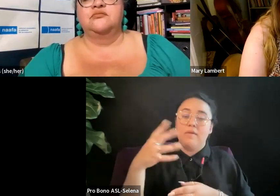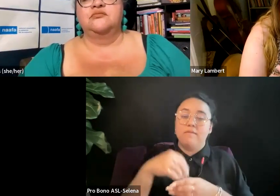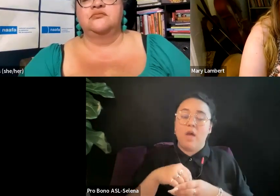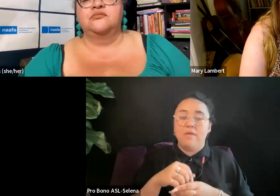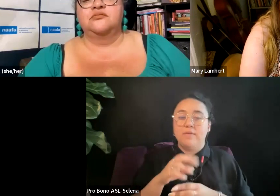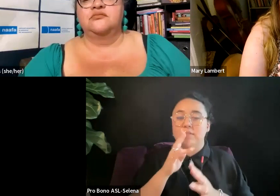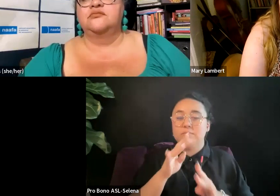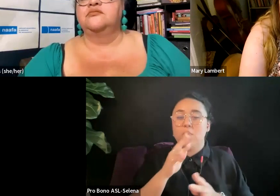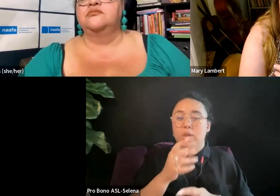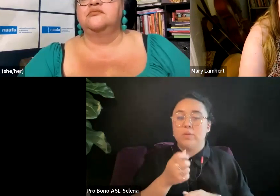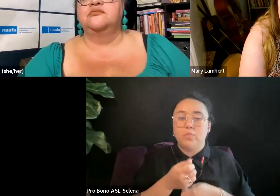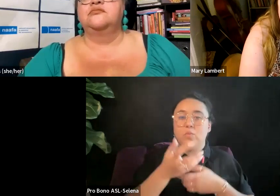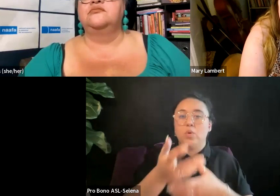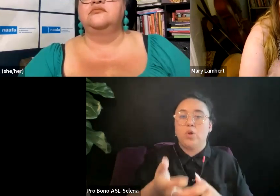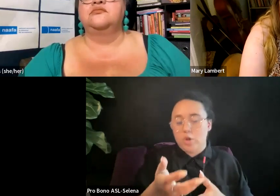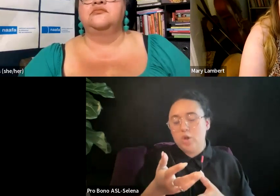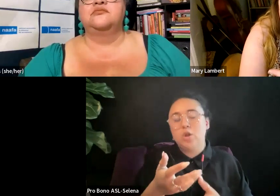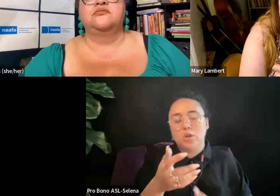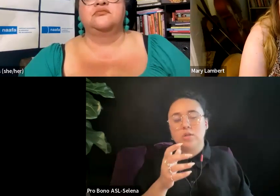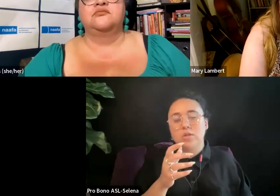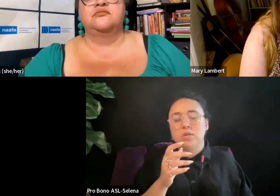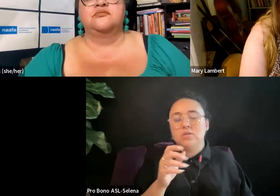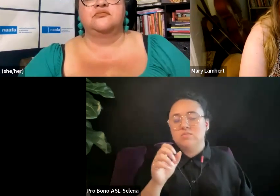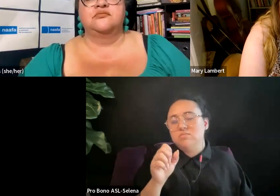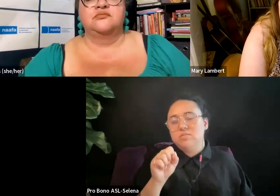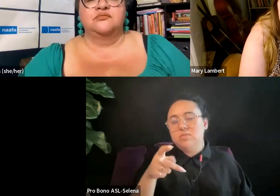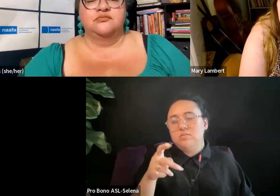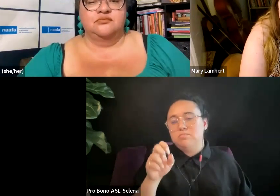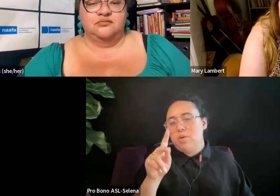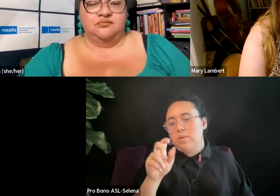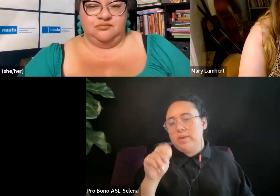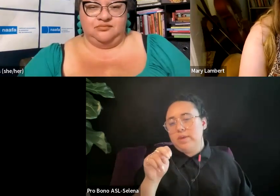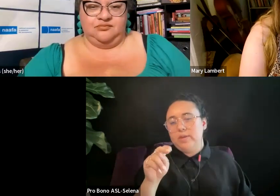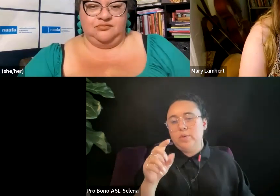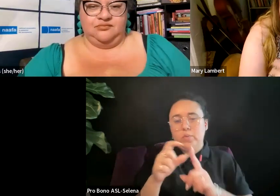and spoken word was really my entry point into, you know, connecting with people